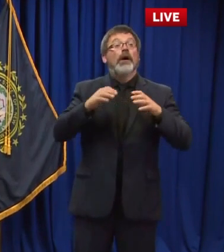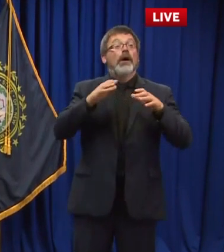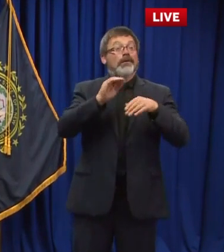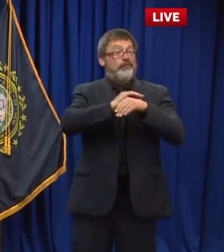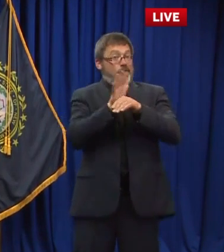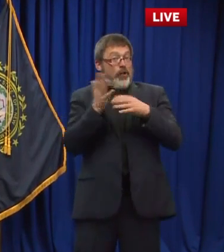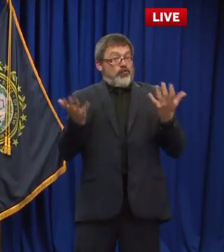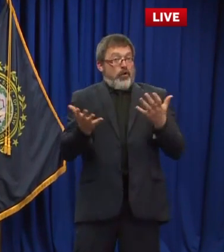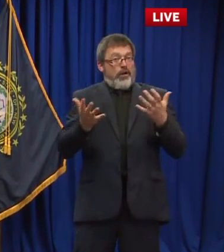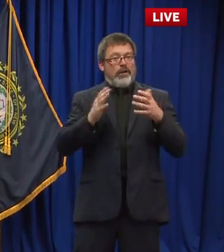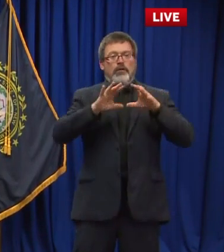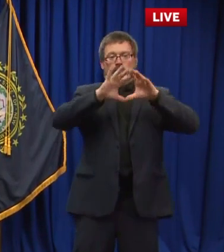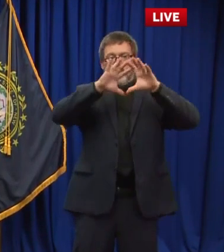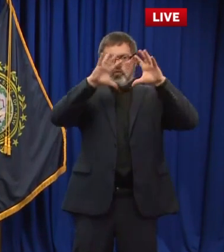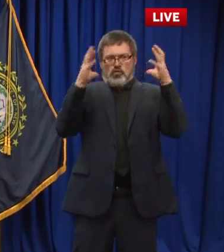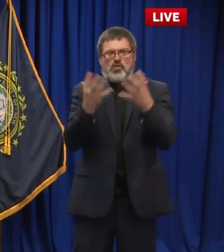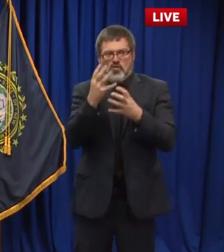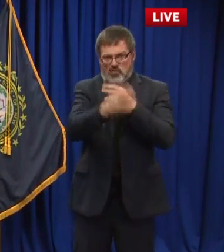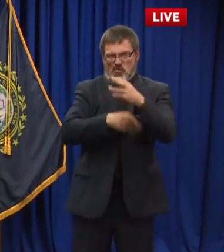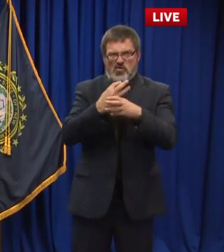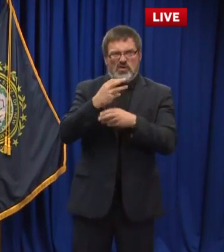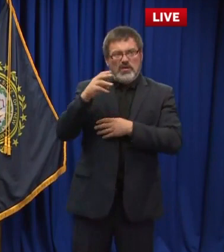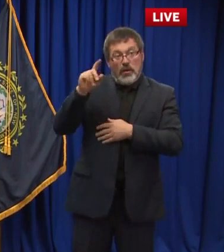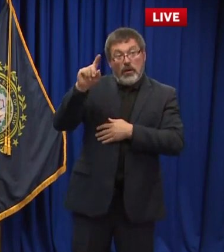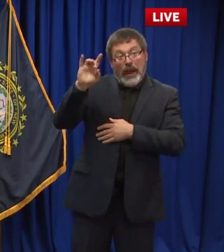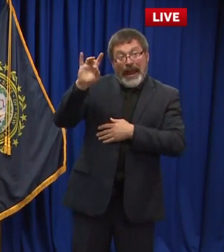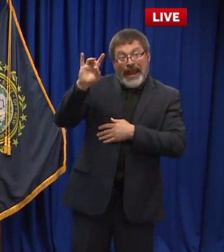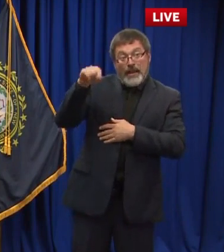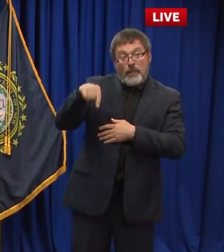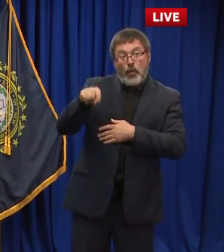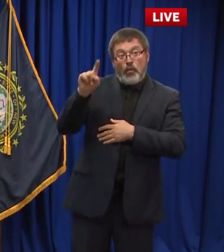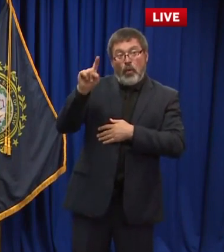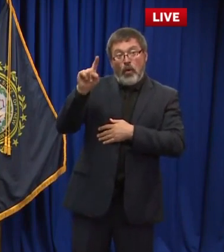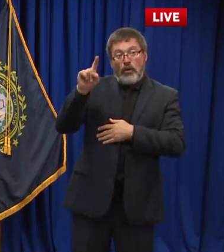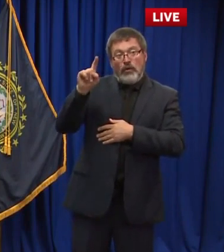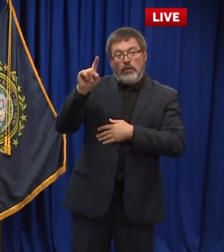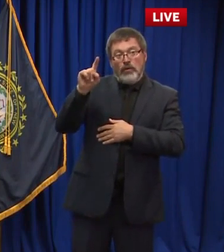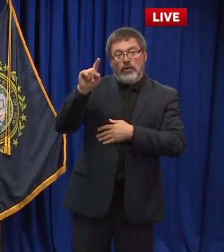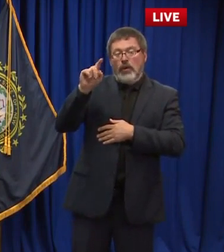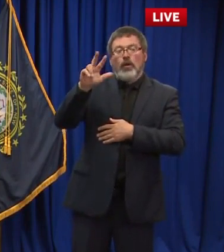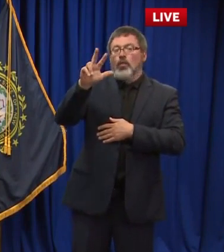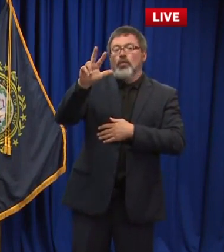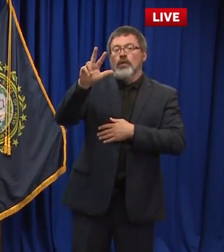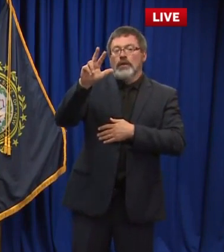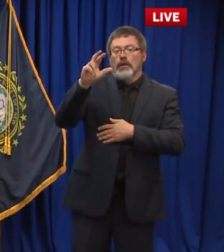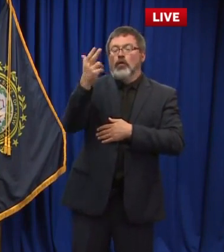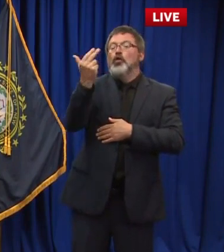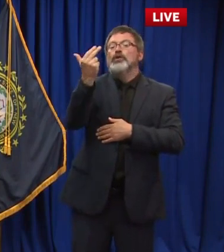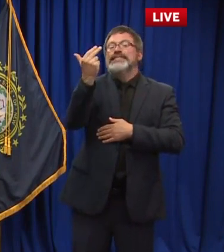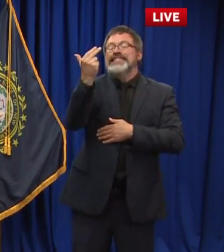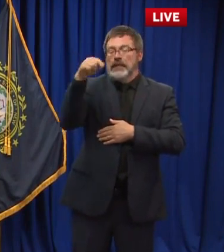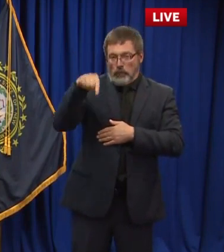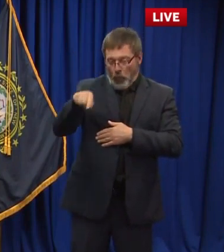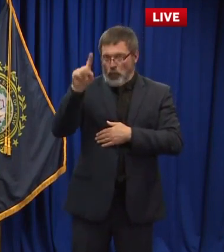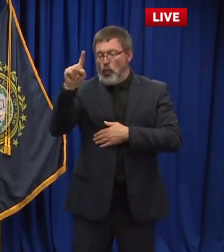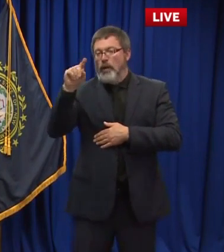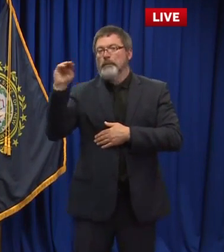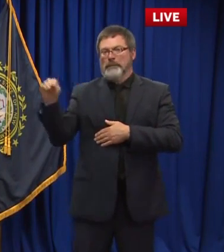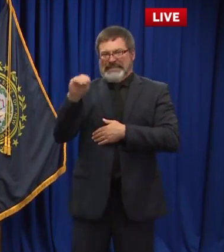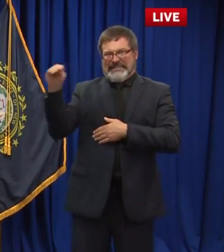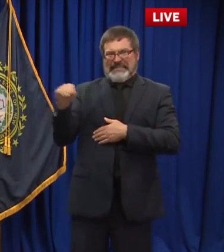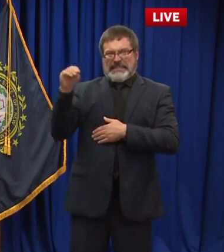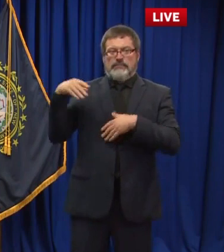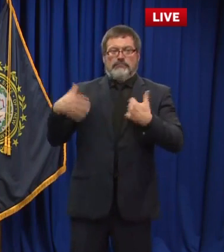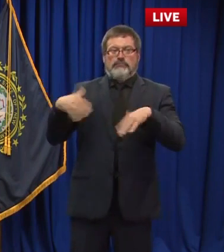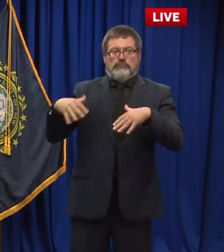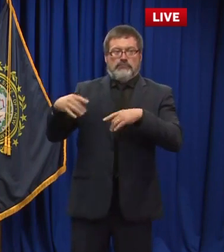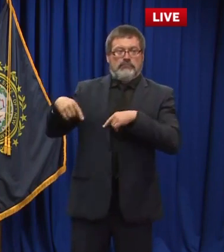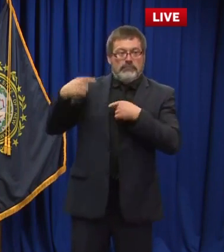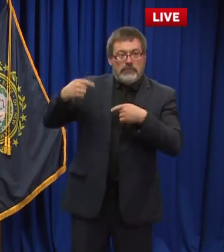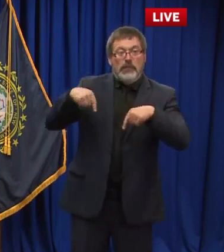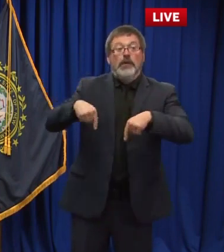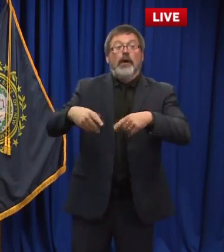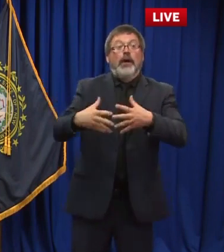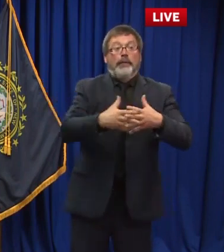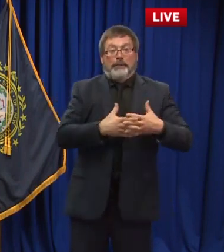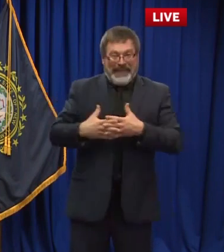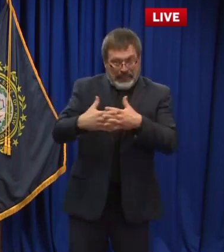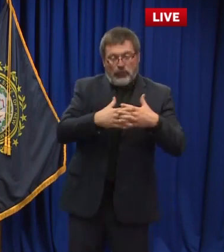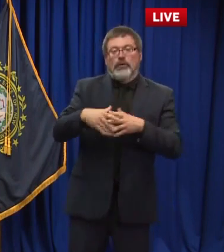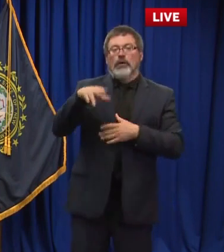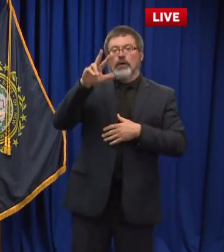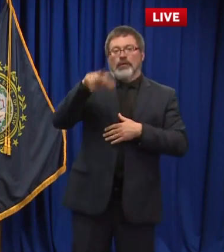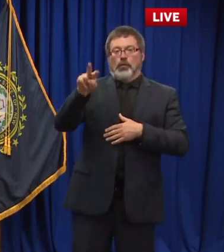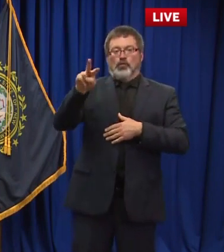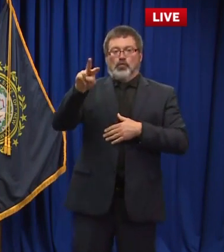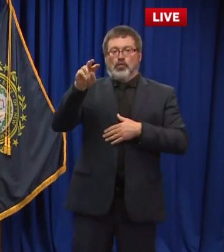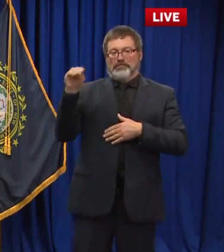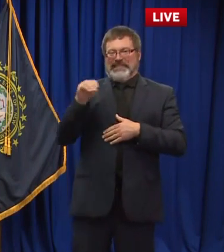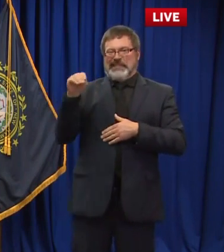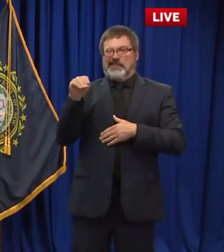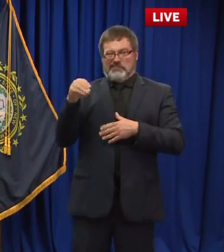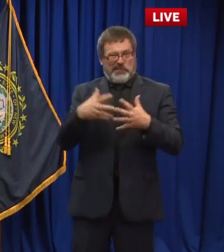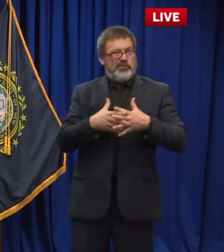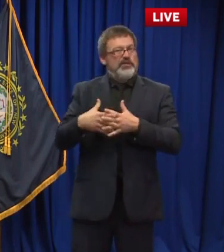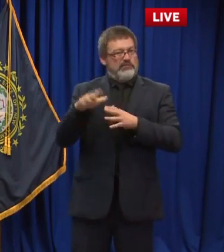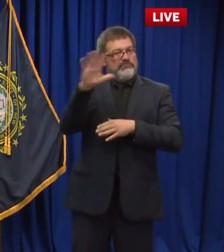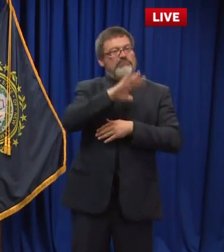GLOBALLY THERE IS NOW MORE THAN 13.1 MILLION CASES, INCLUDING OVER 3.1 MILLION IN THE UNITED STATES.